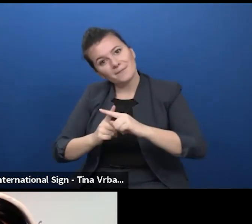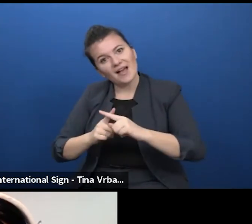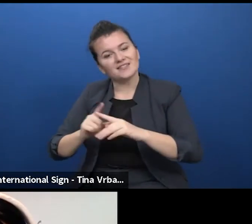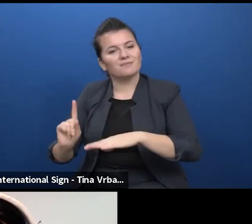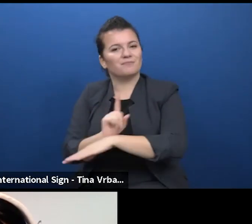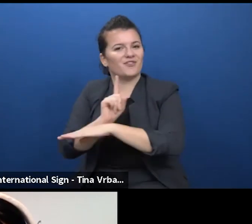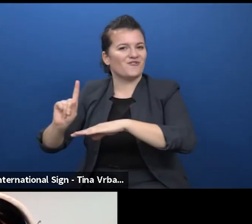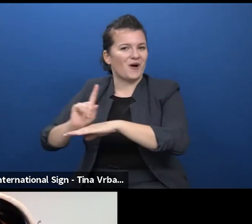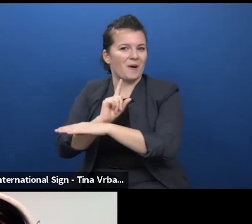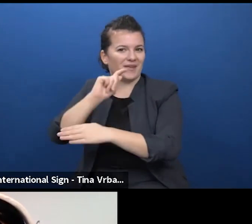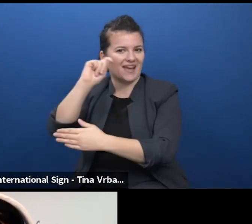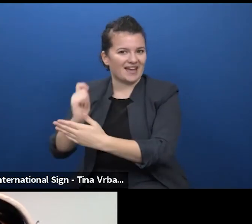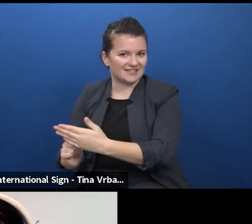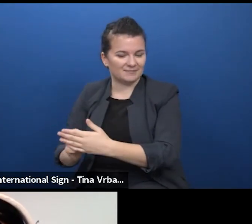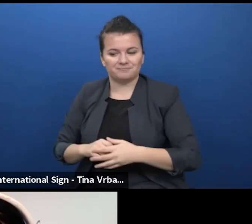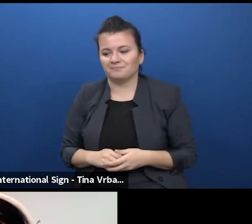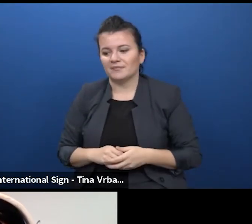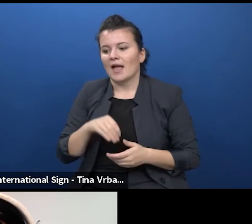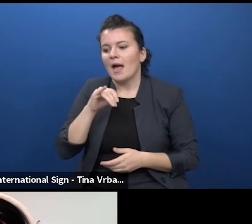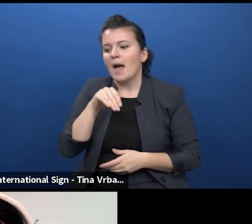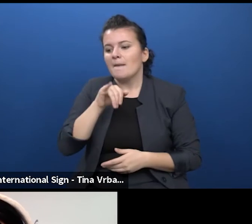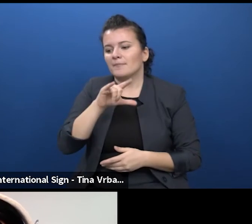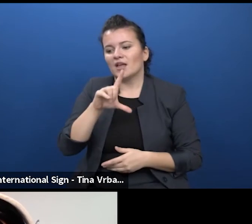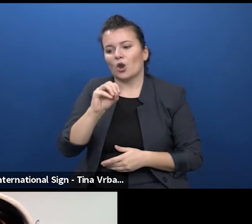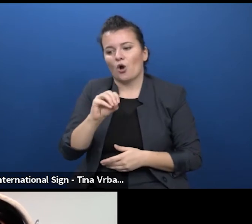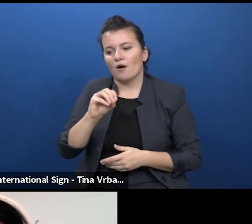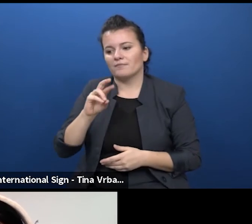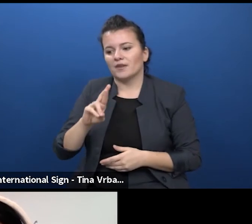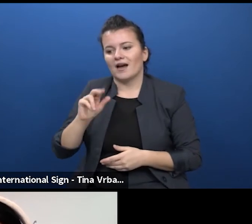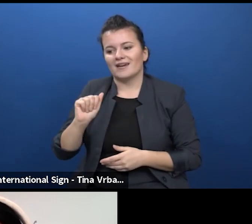the Swiss, the theatre director and dramaturg., I'm sure everybody knows him,